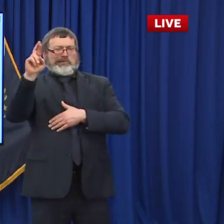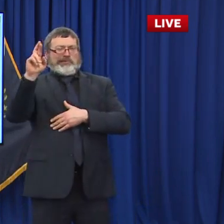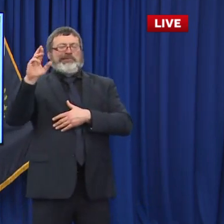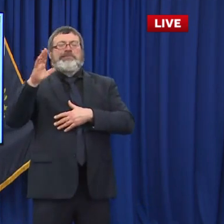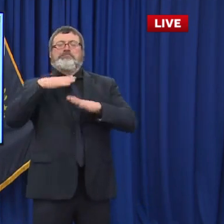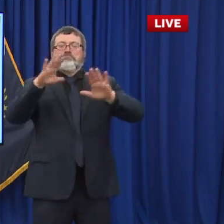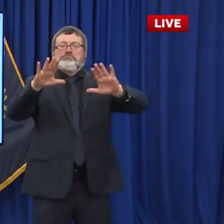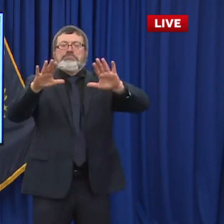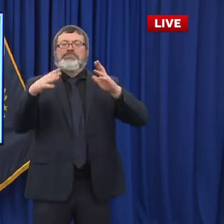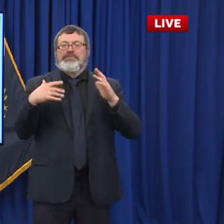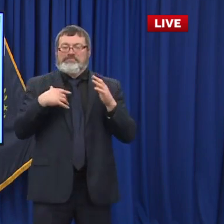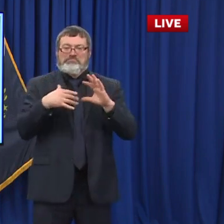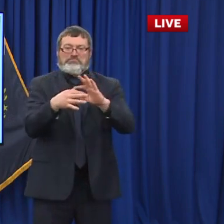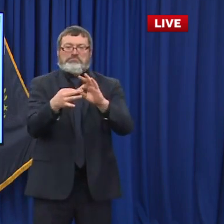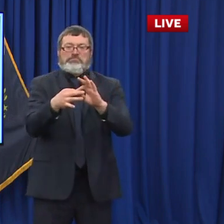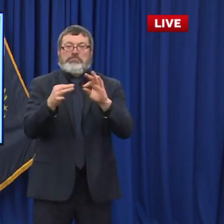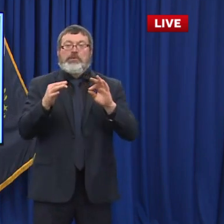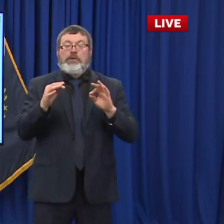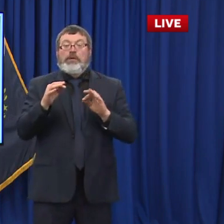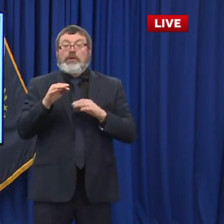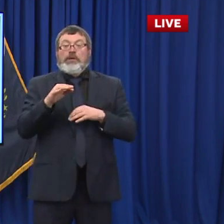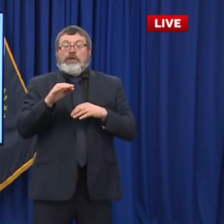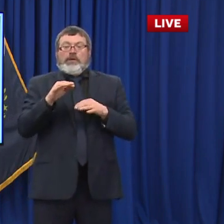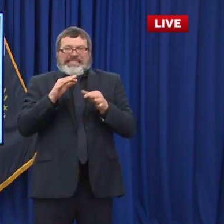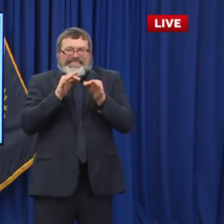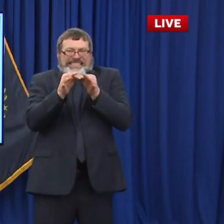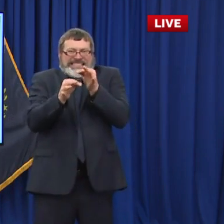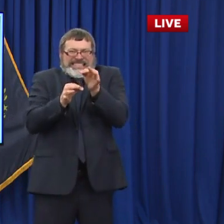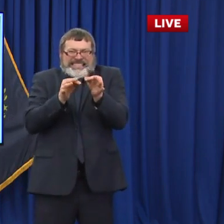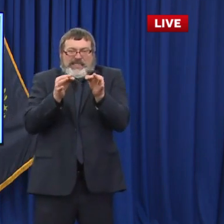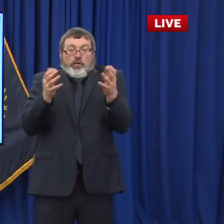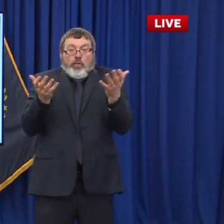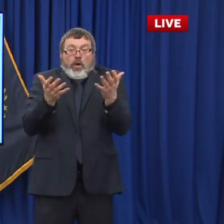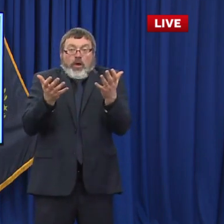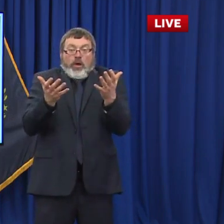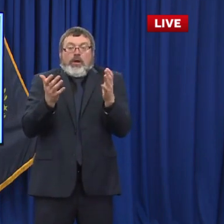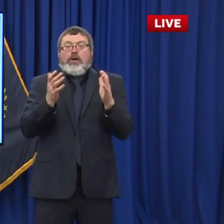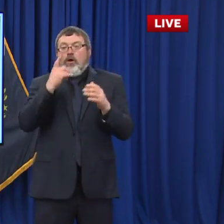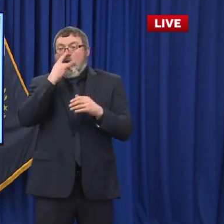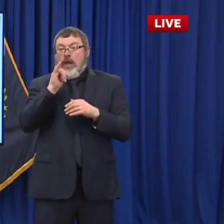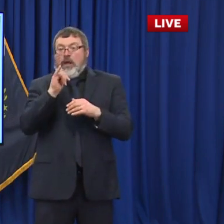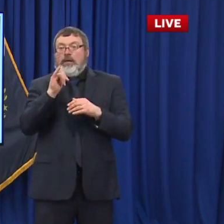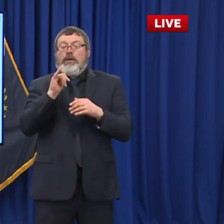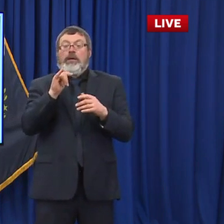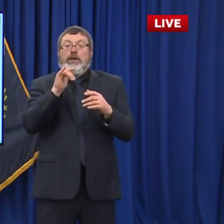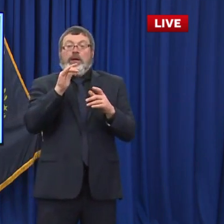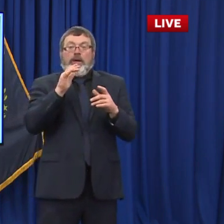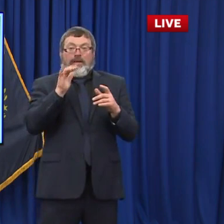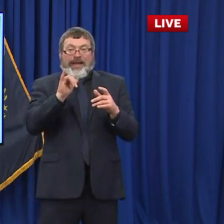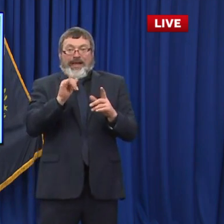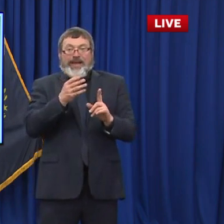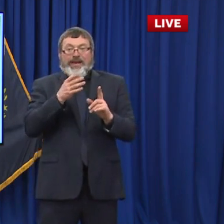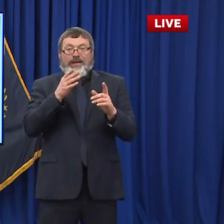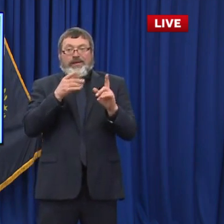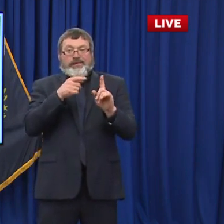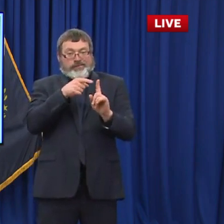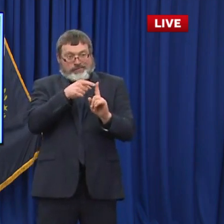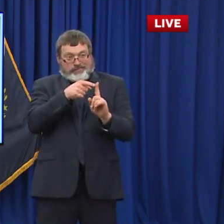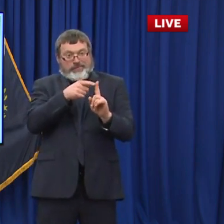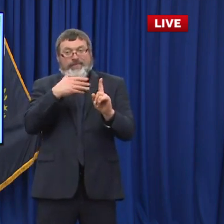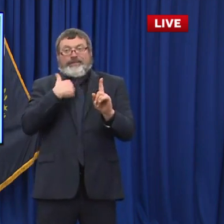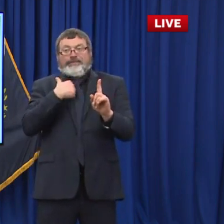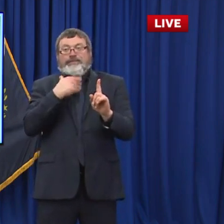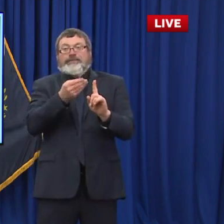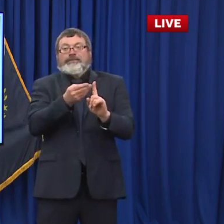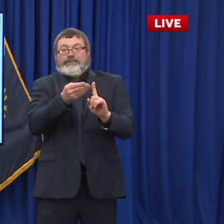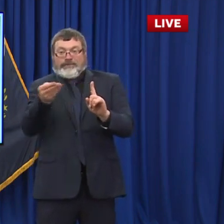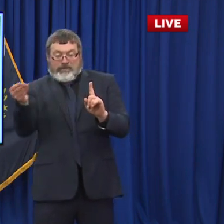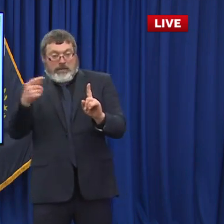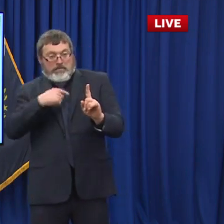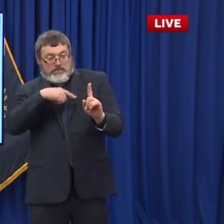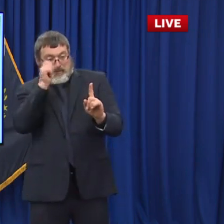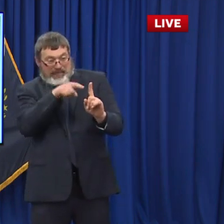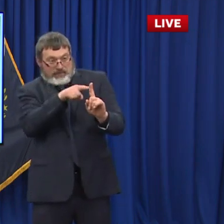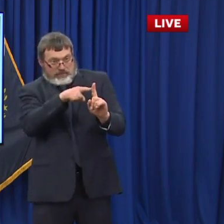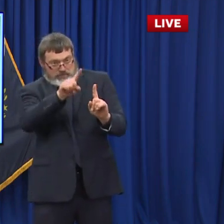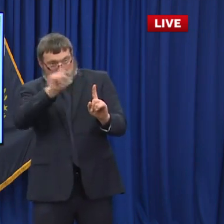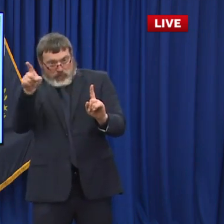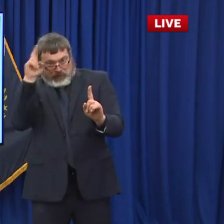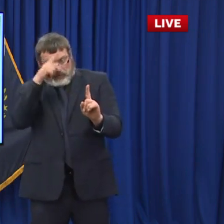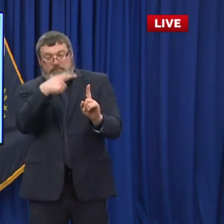SO YOU’RE EXACTLY RIGHT IT IS IT CAN BE A LITTLE CONFUSING THE WAY CONTACT TRACING WORKS IS, YOU KNOW TO CONTACT TRACING WE DID WE ASKED FOLKS IF THEY’VE BEEN HOSPITALIZED AND WHAT THE